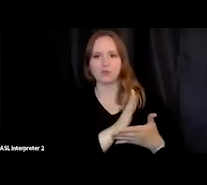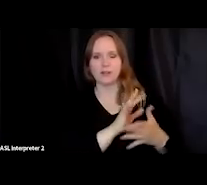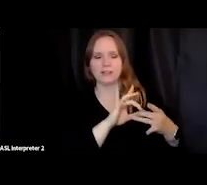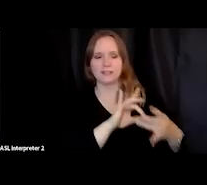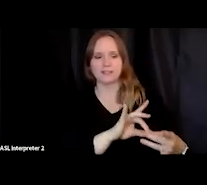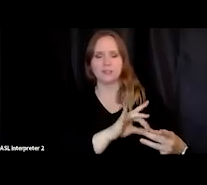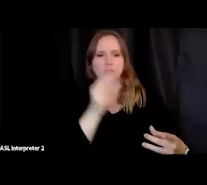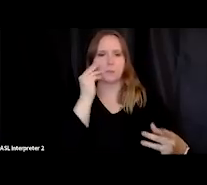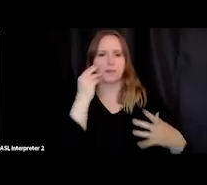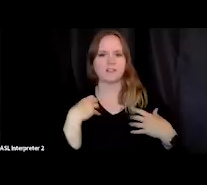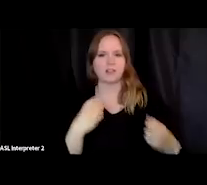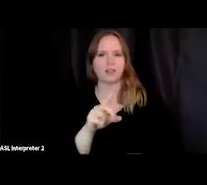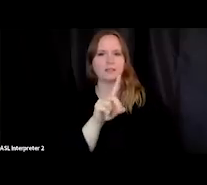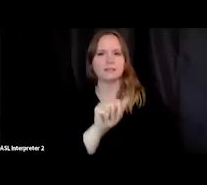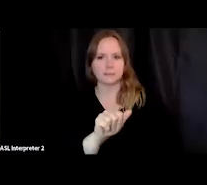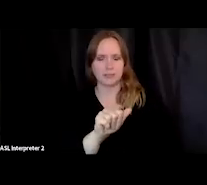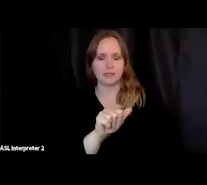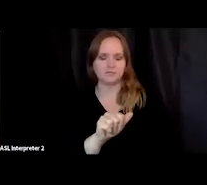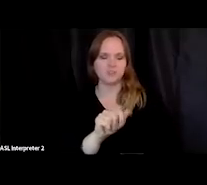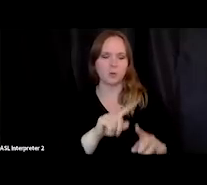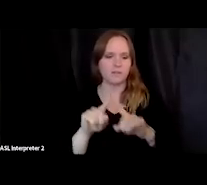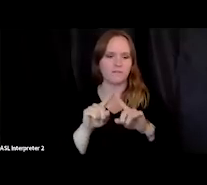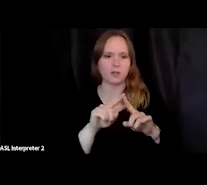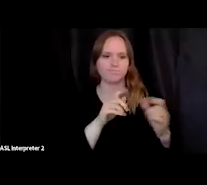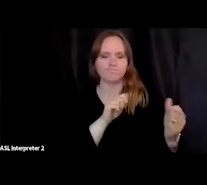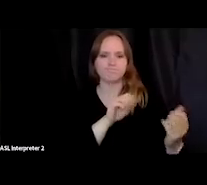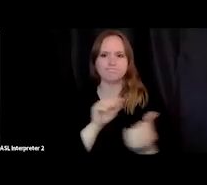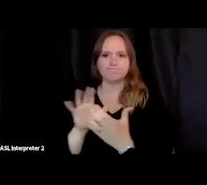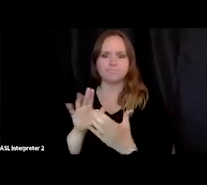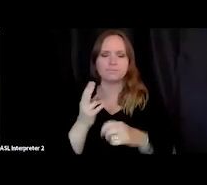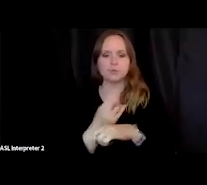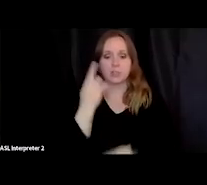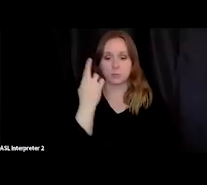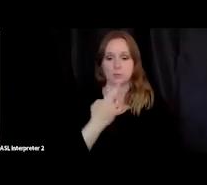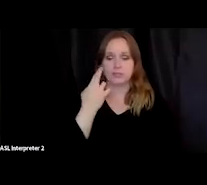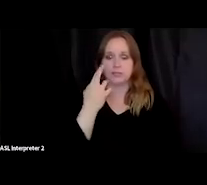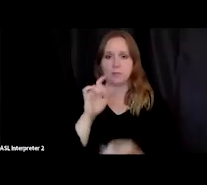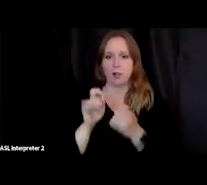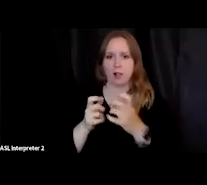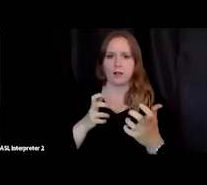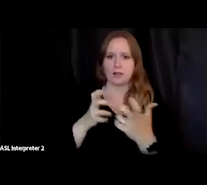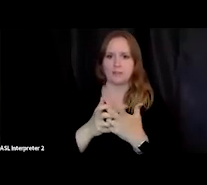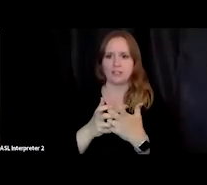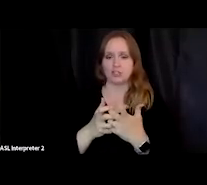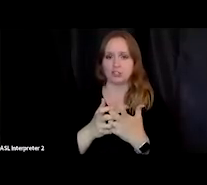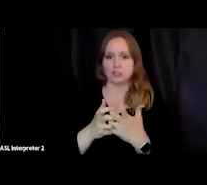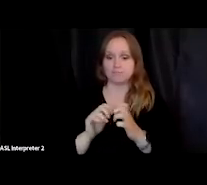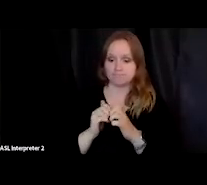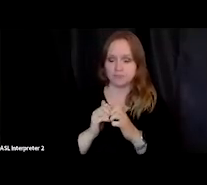So there is ways such as using that reasonable accommodation to help assist and support the people that we work and serve for.